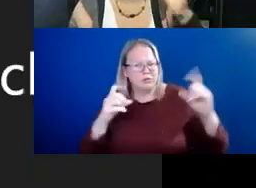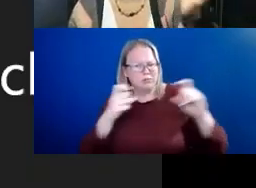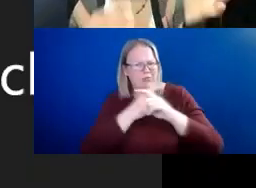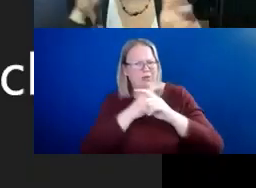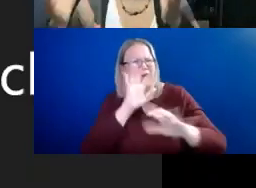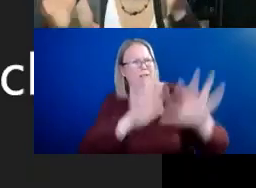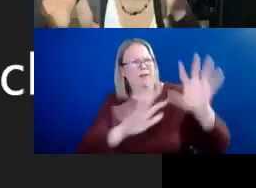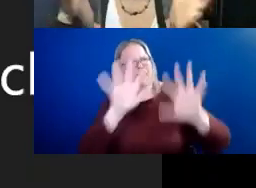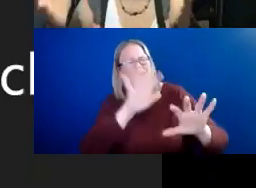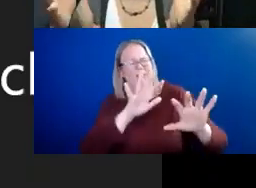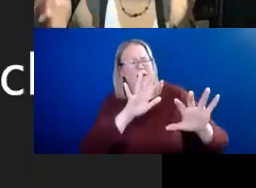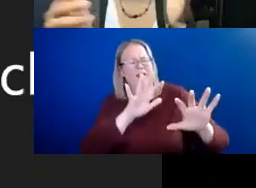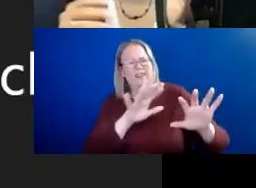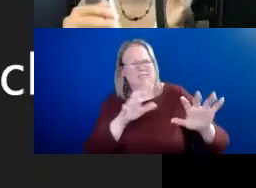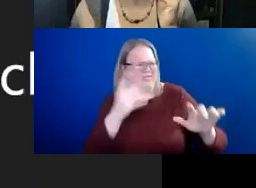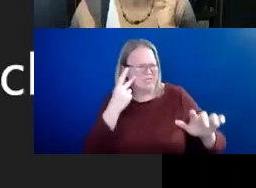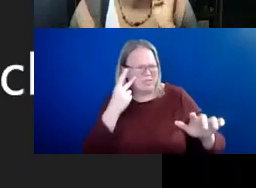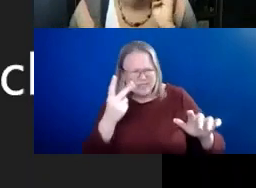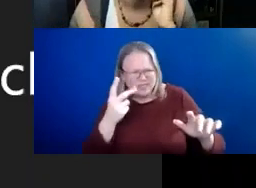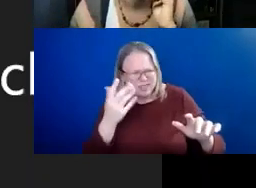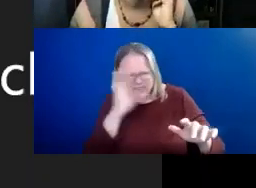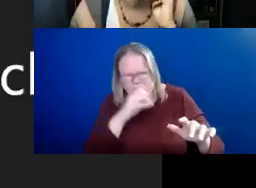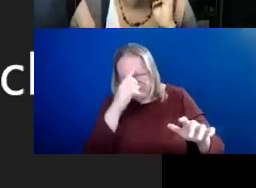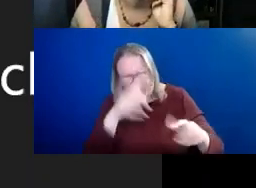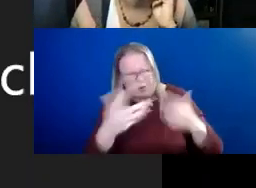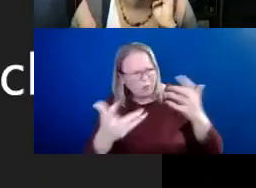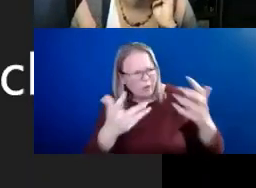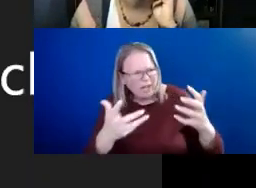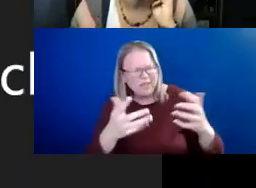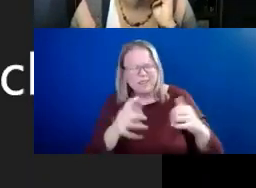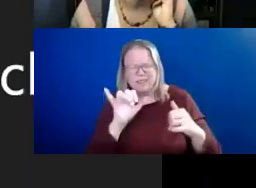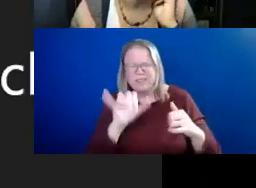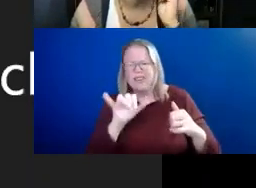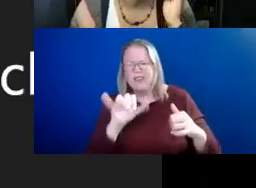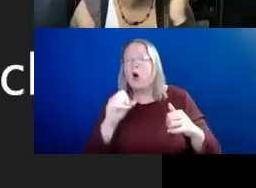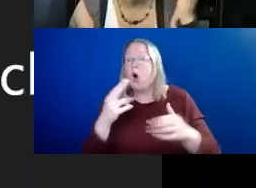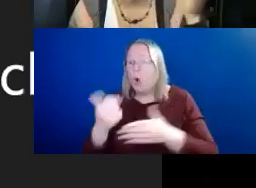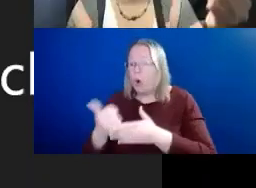did know what I was supposed to see. 13:27:34 People say it was helpful for you to